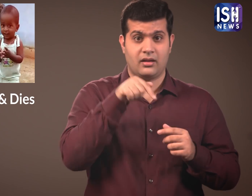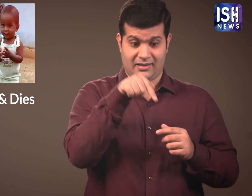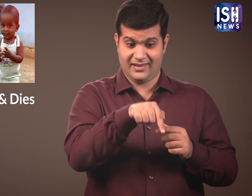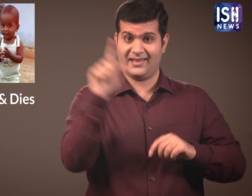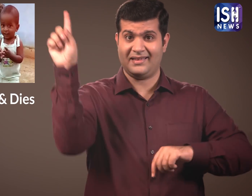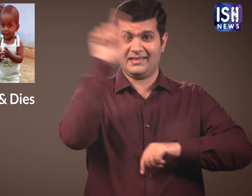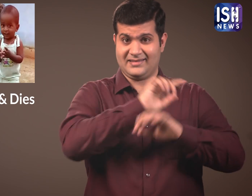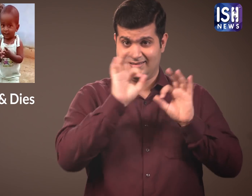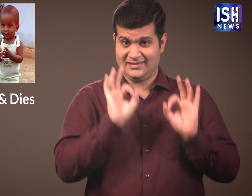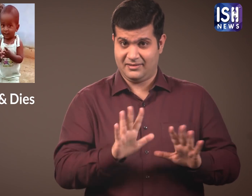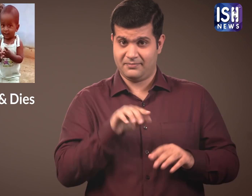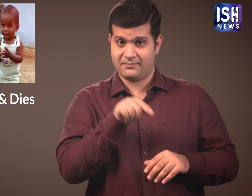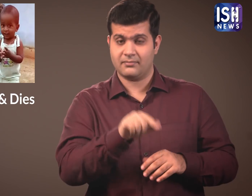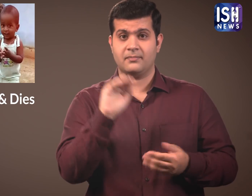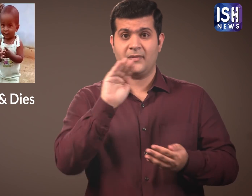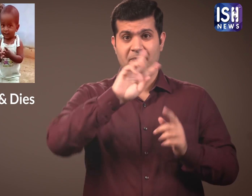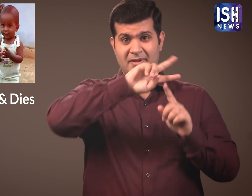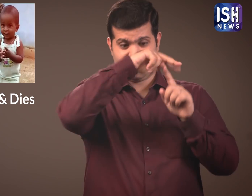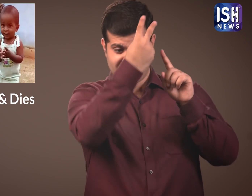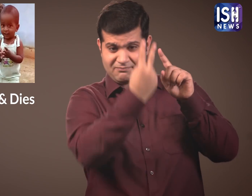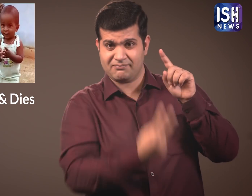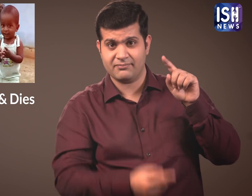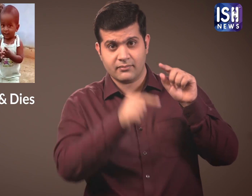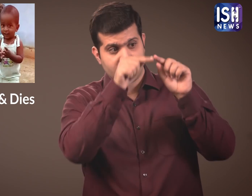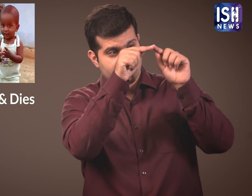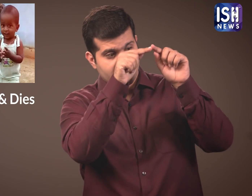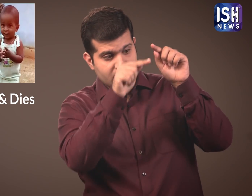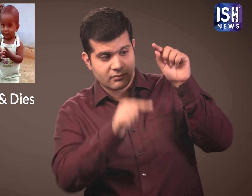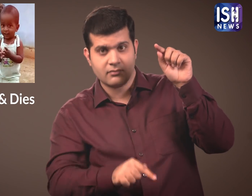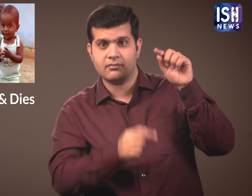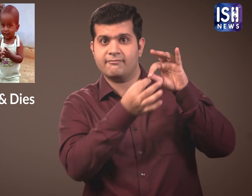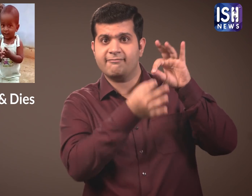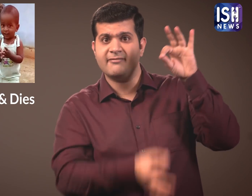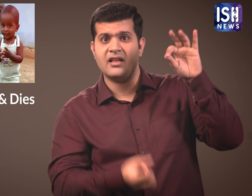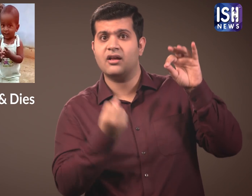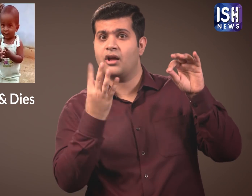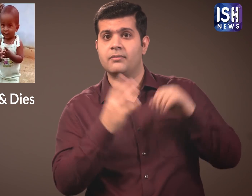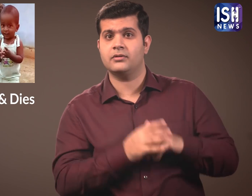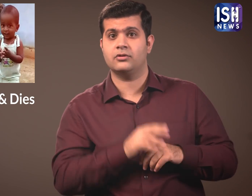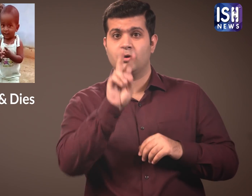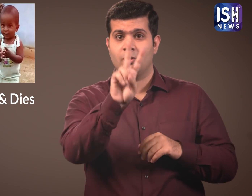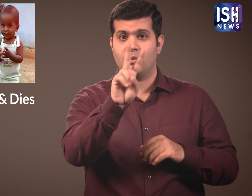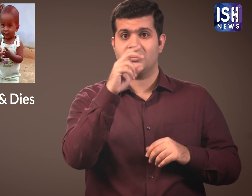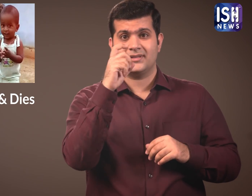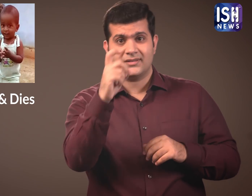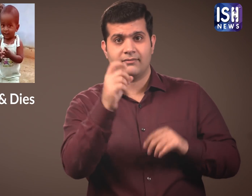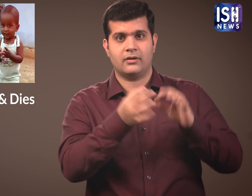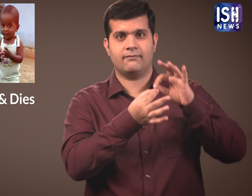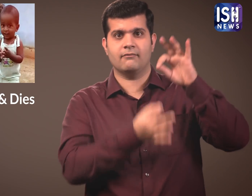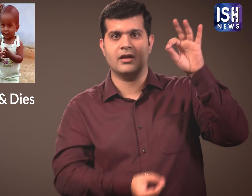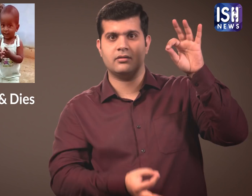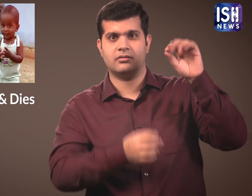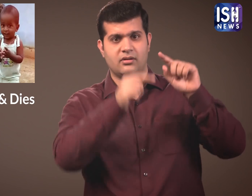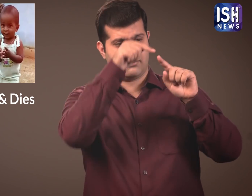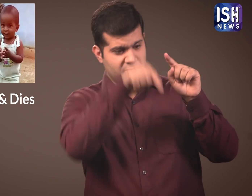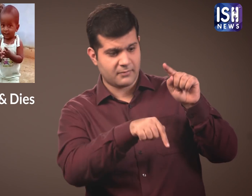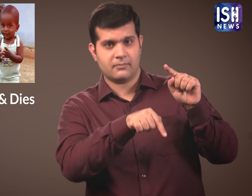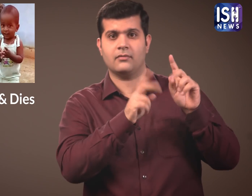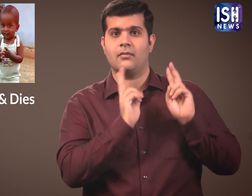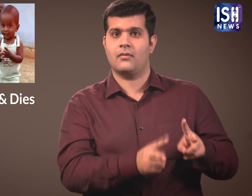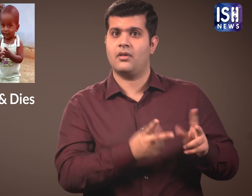On that day he was stuck at a depth of 27 feet.